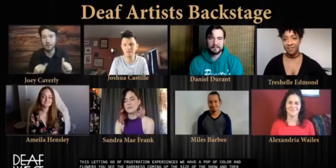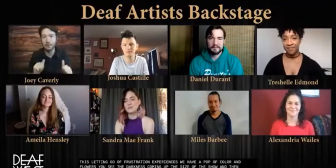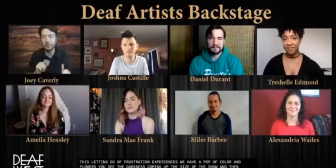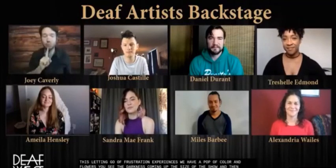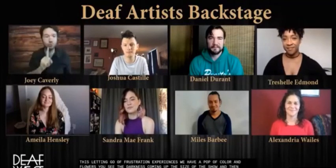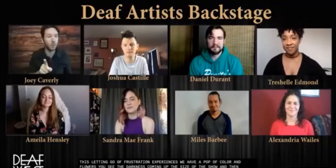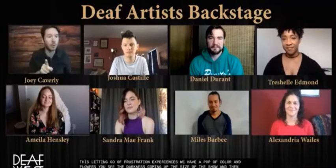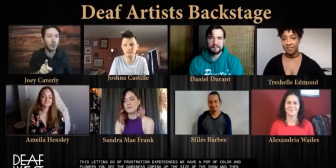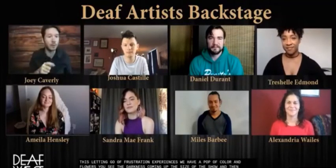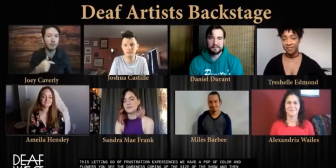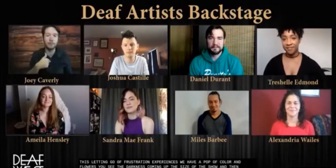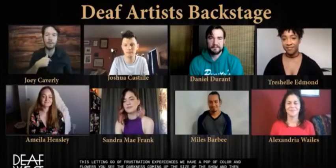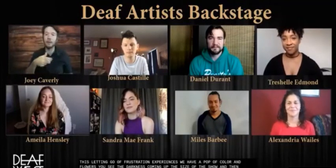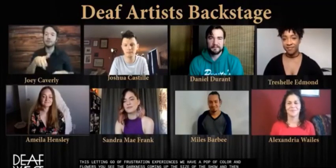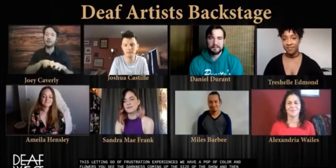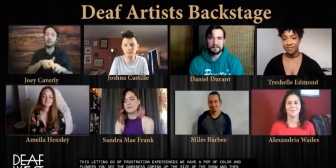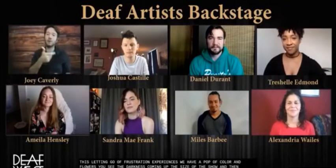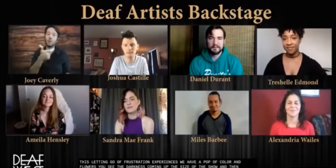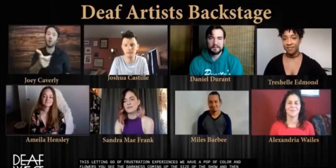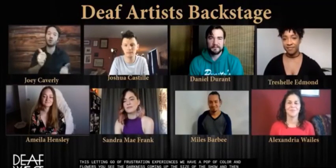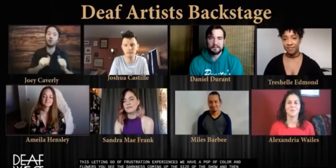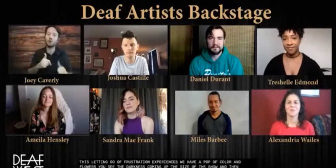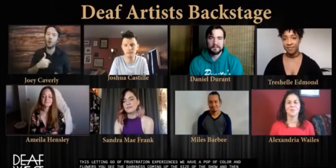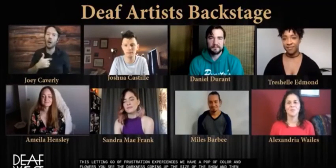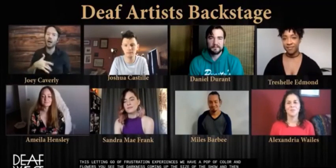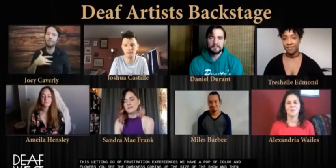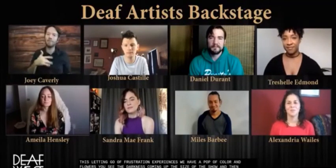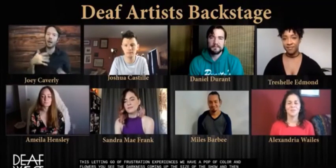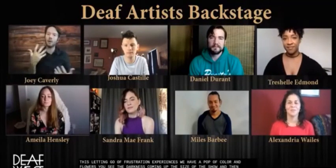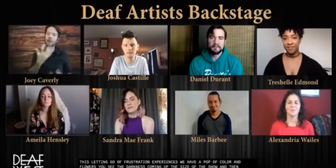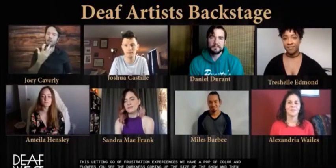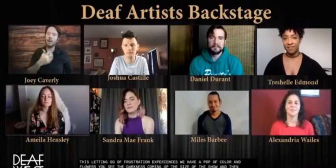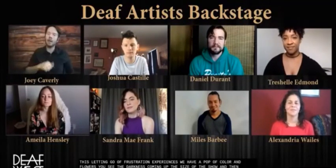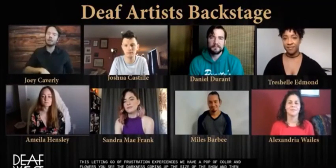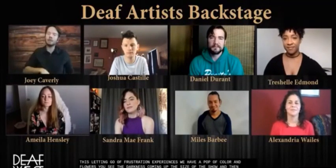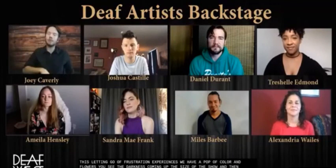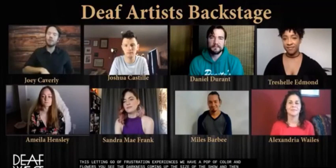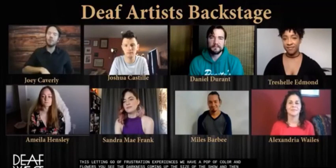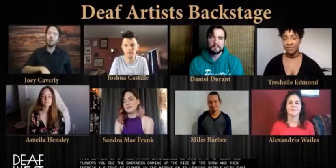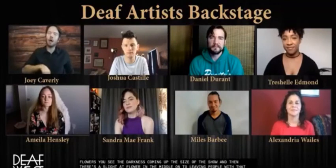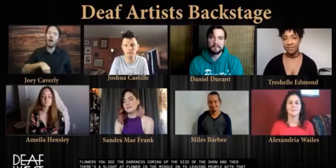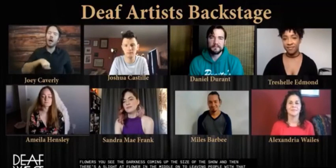It was an amazing performance truly when I watched the show.